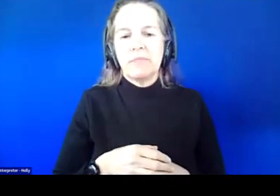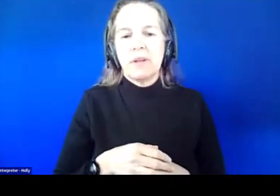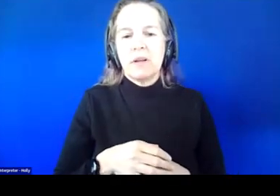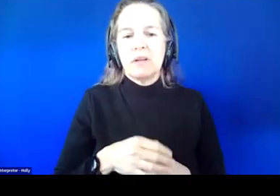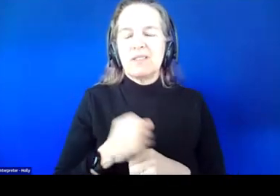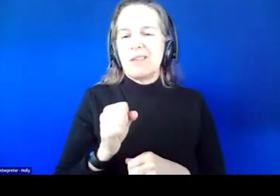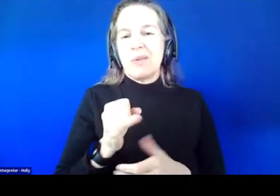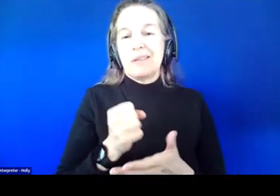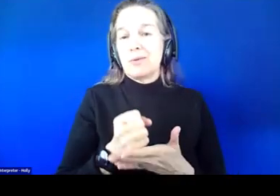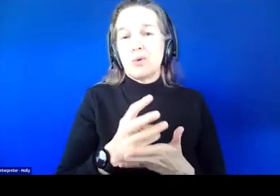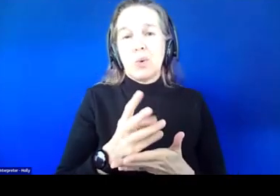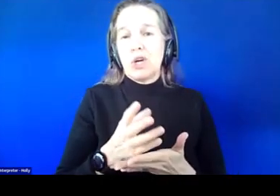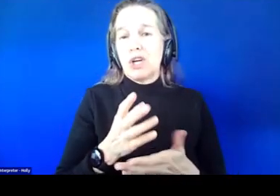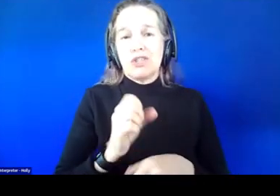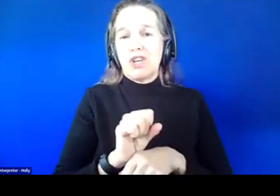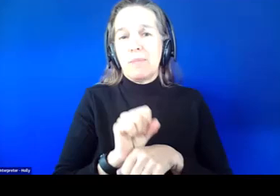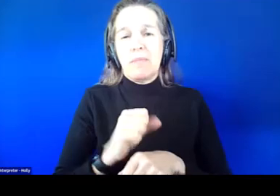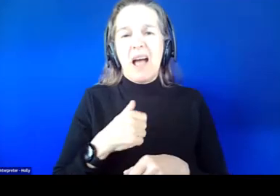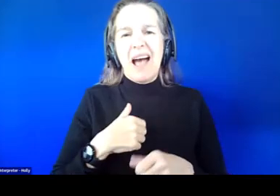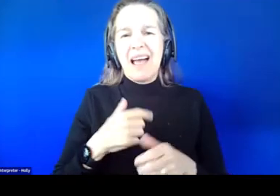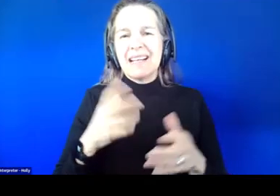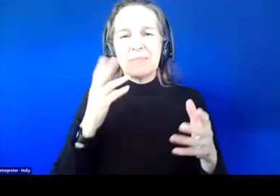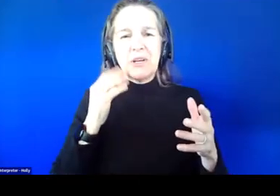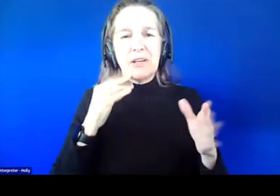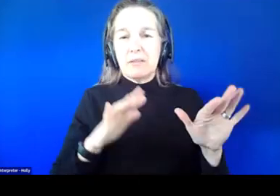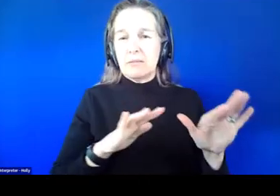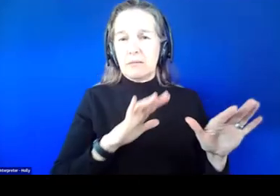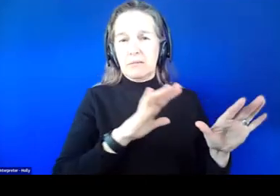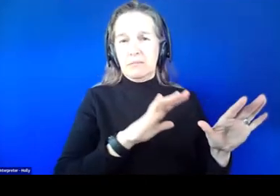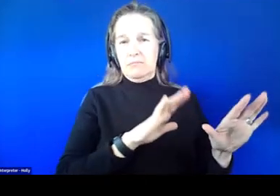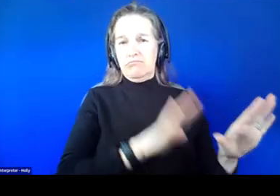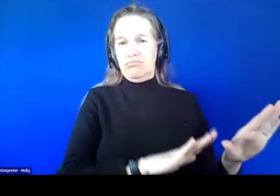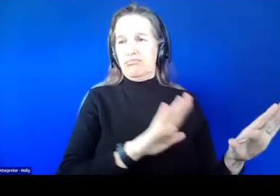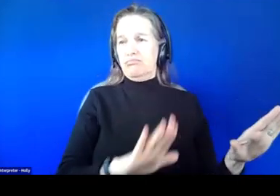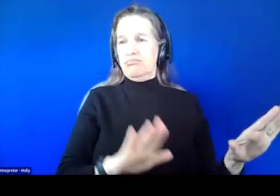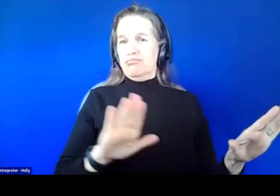sides of the nursing facility transition experience.